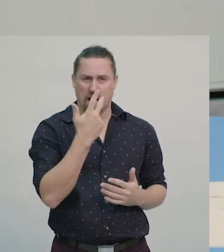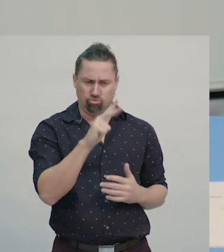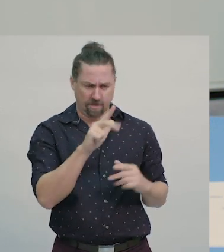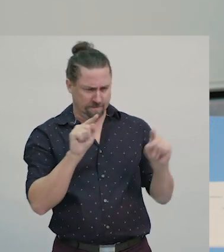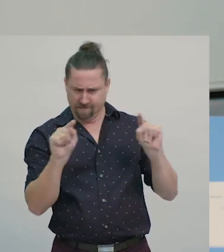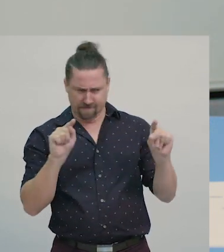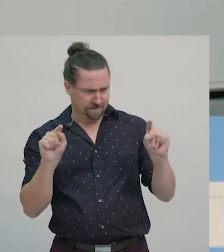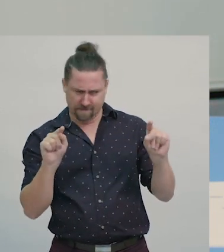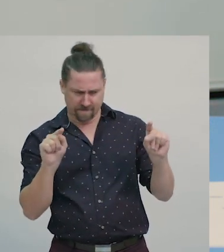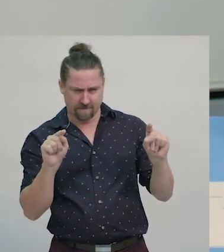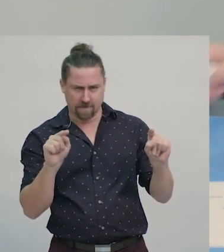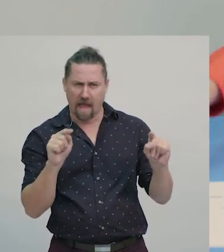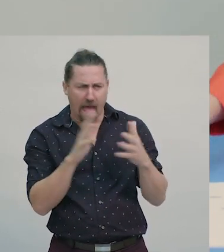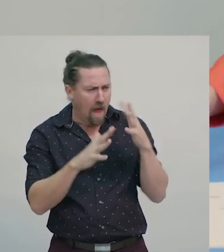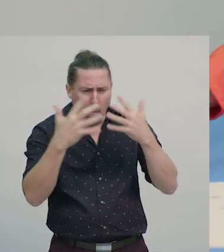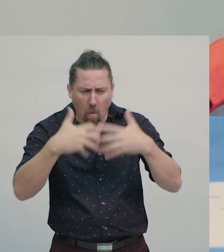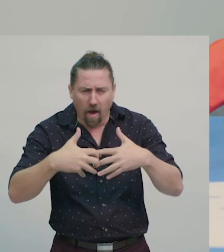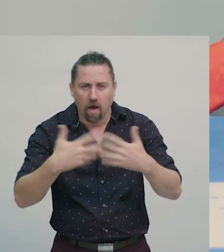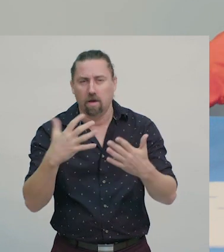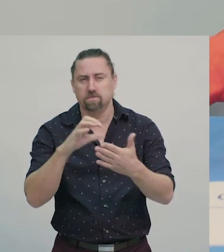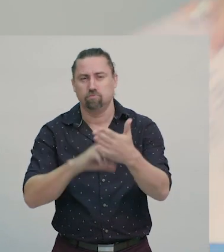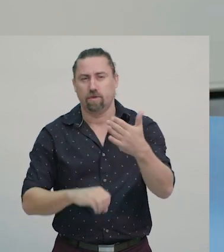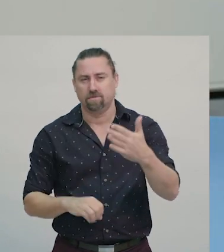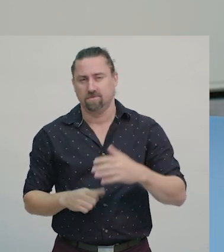Let's do a quick subtraction.